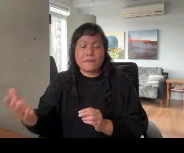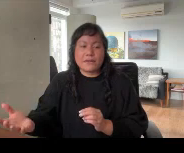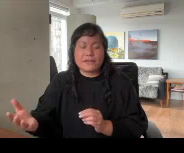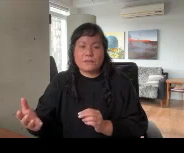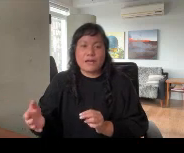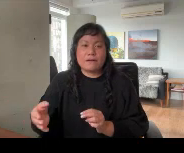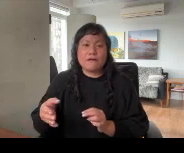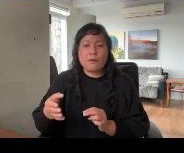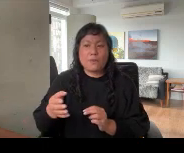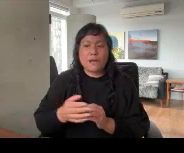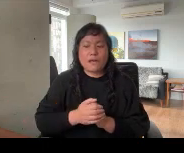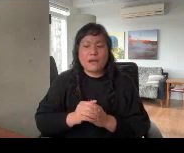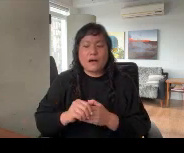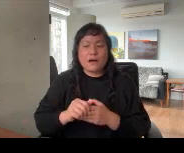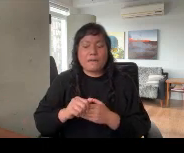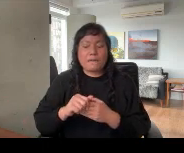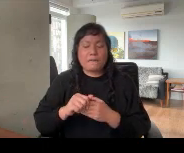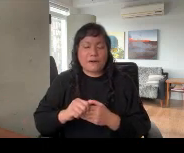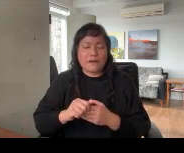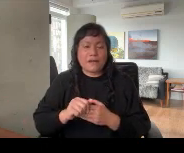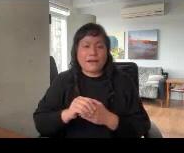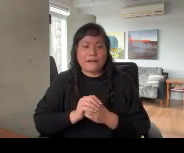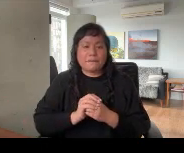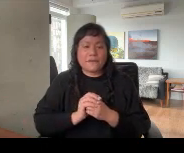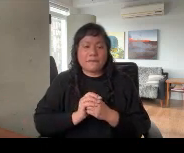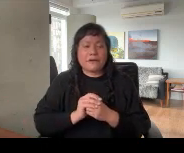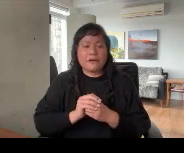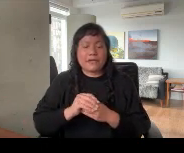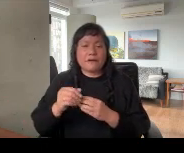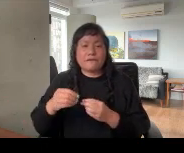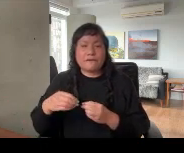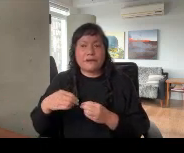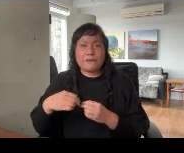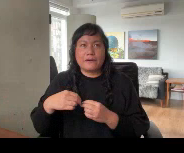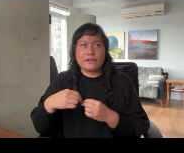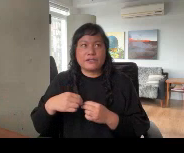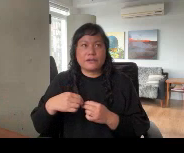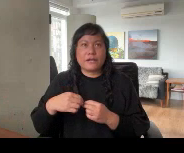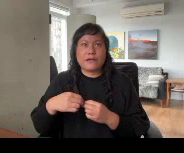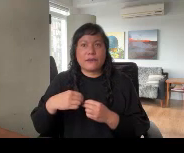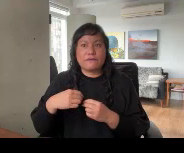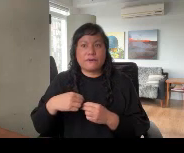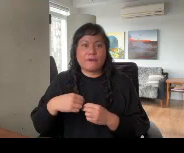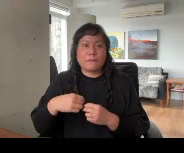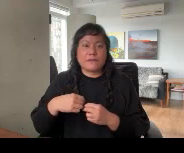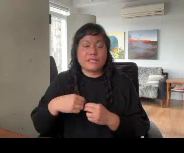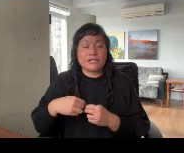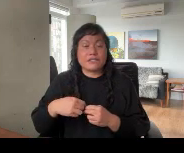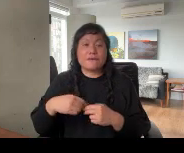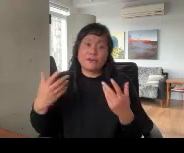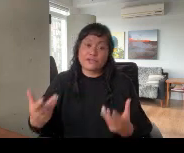And for this panel we were very careful about ensuring that we have good representation. We have